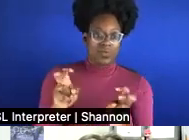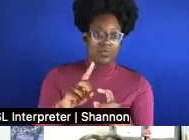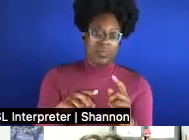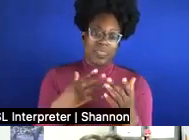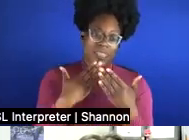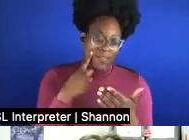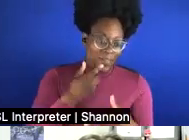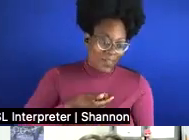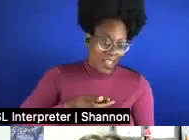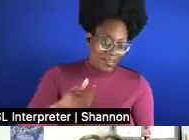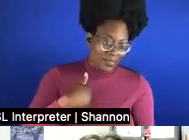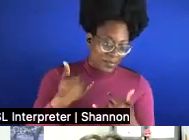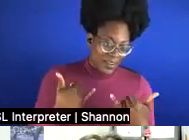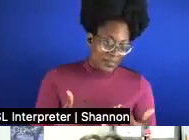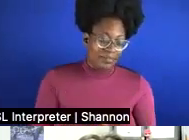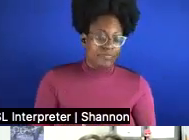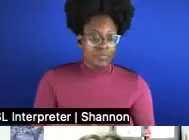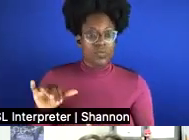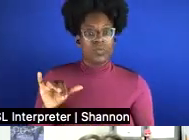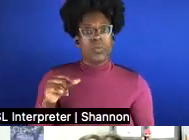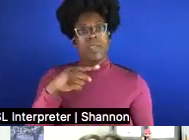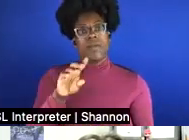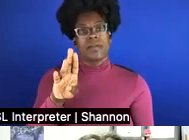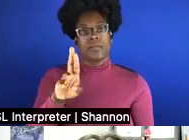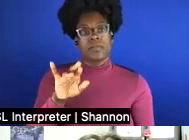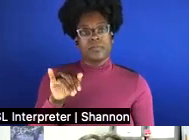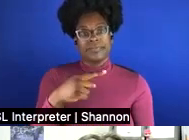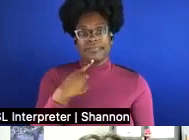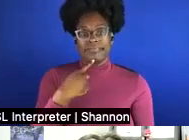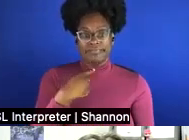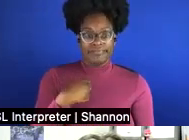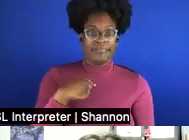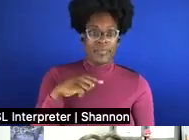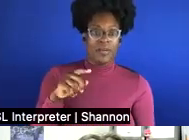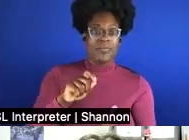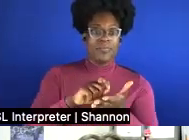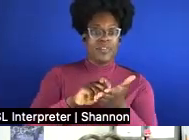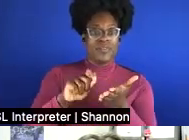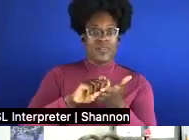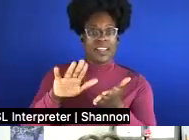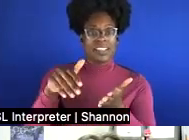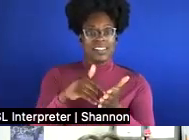As Bri said, I'm the Write Site or writing center coordinator at Athabasca University.